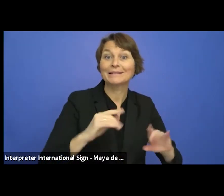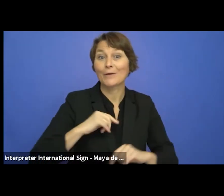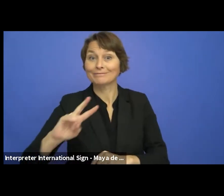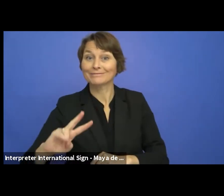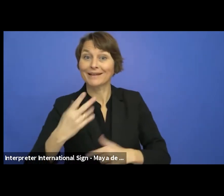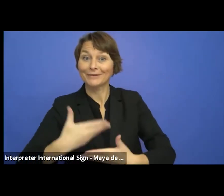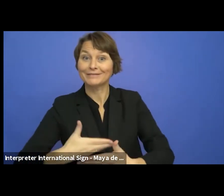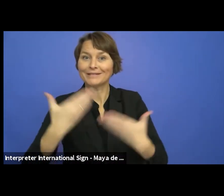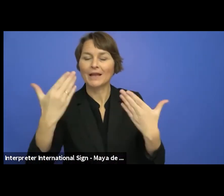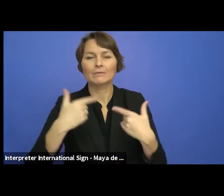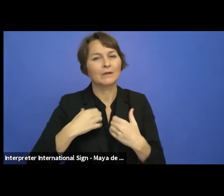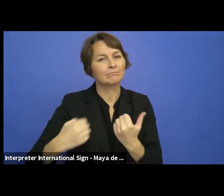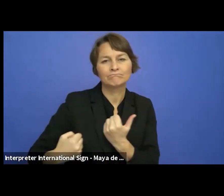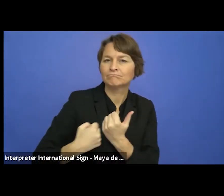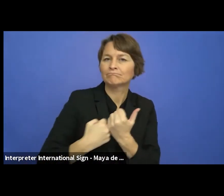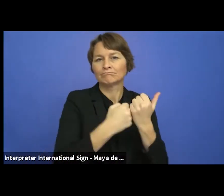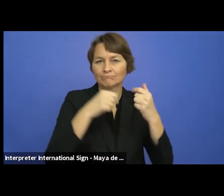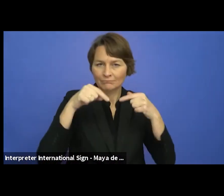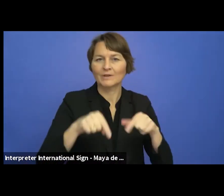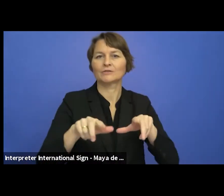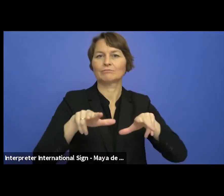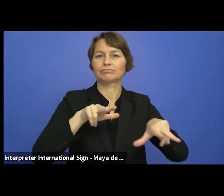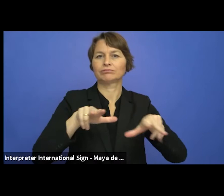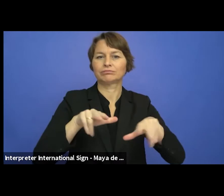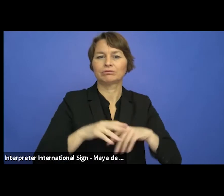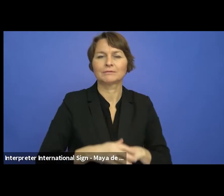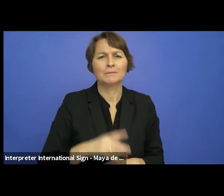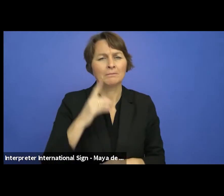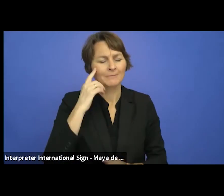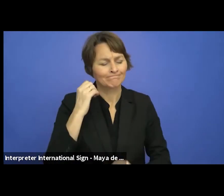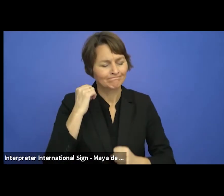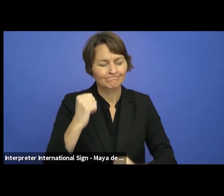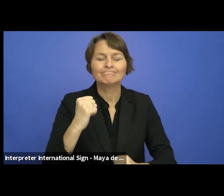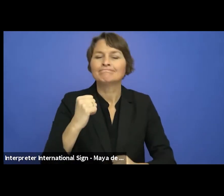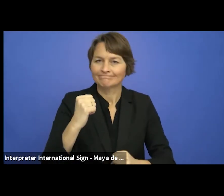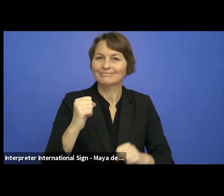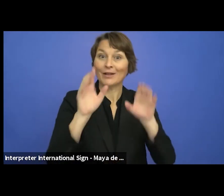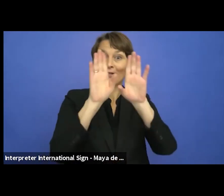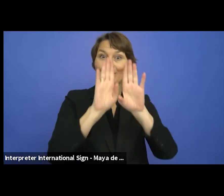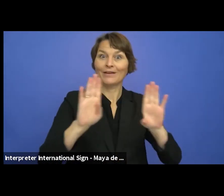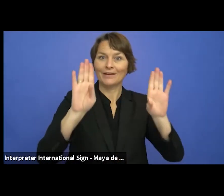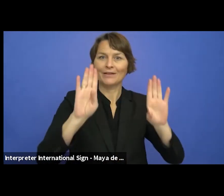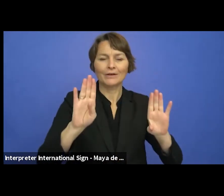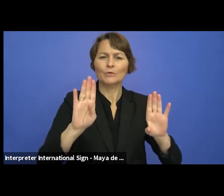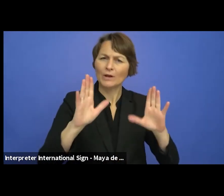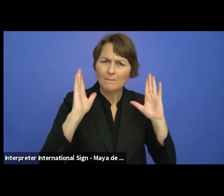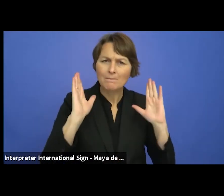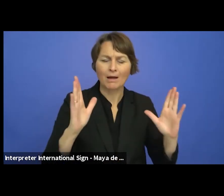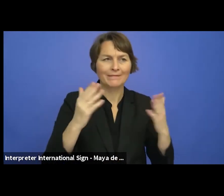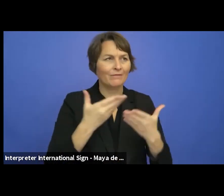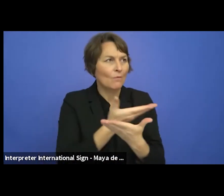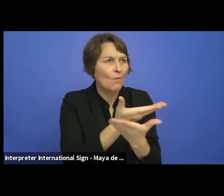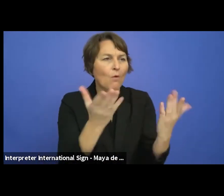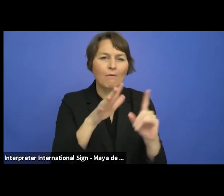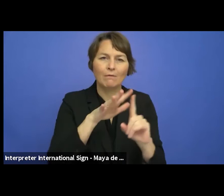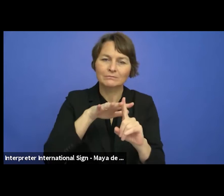because I really, I really believe that theatre is fundamental for our society. Beyond entertainment,